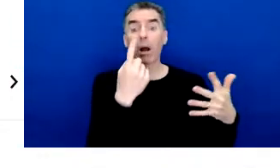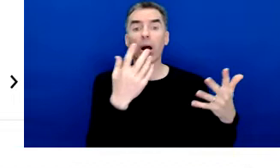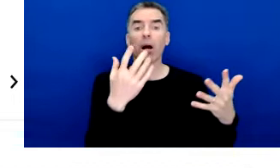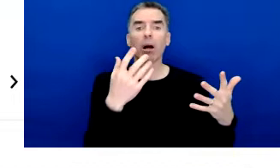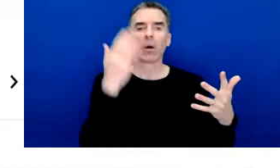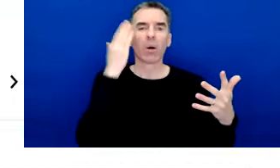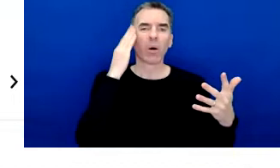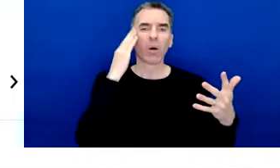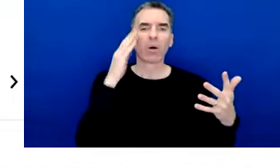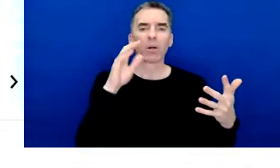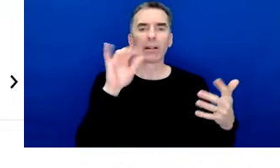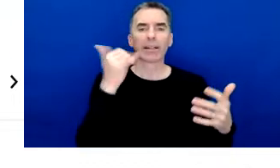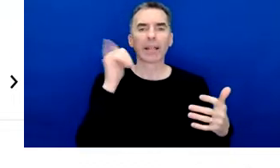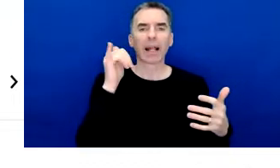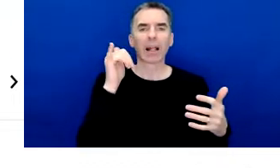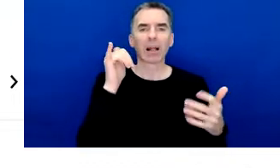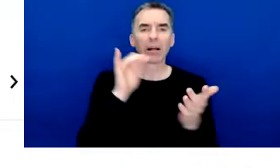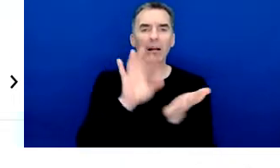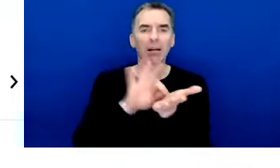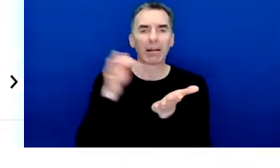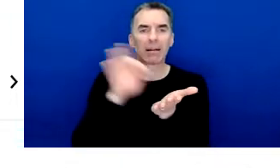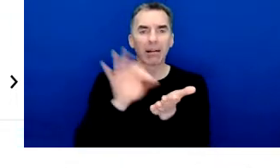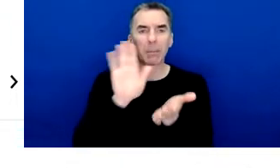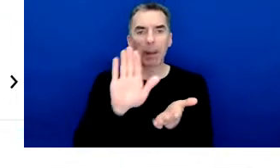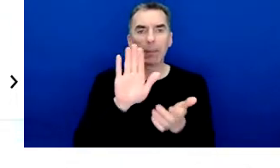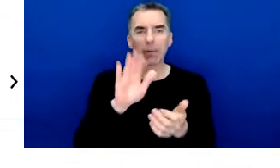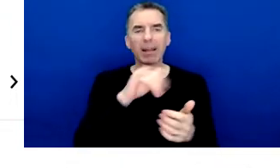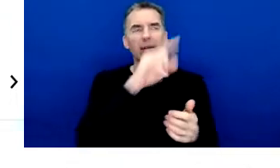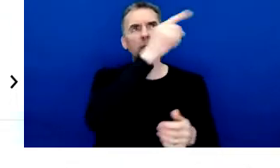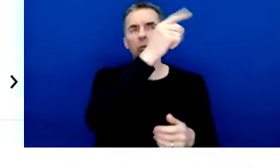It's the fourth one down so if you click on that sticky note,